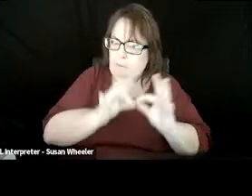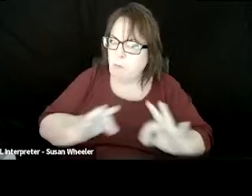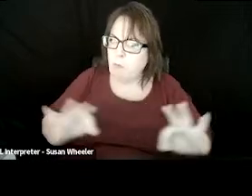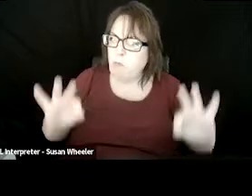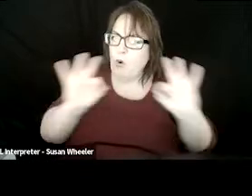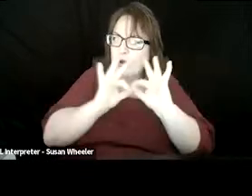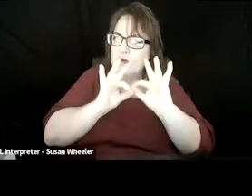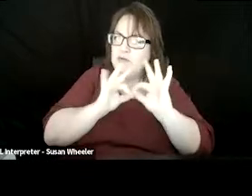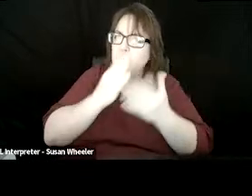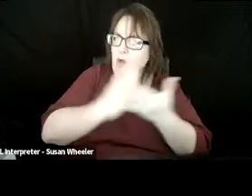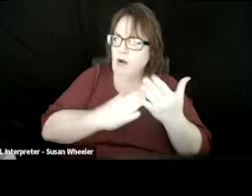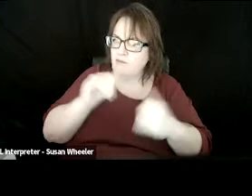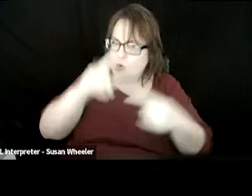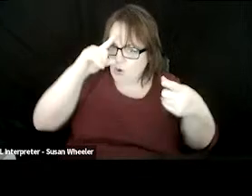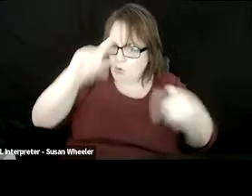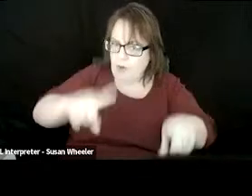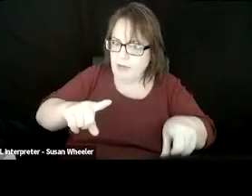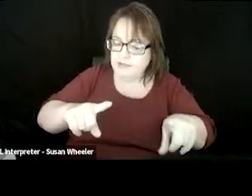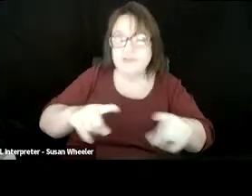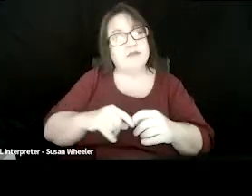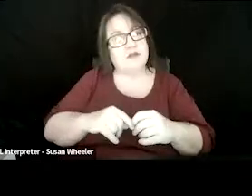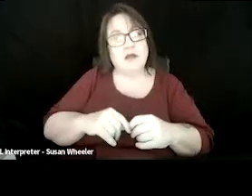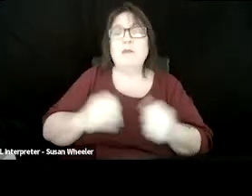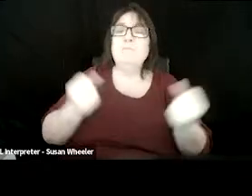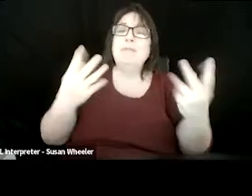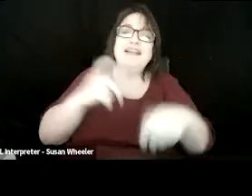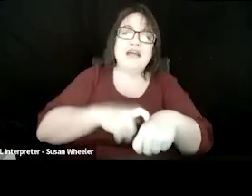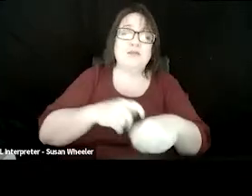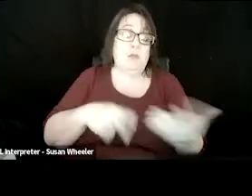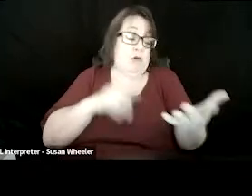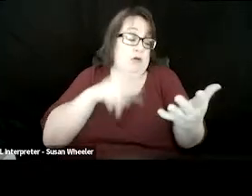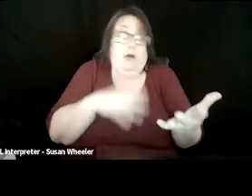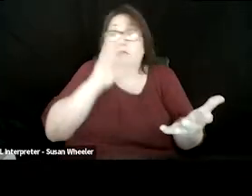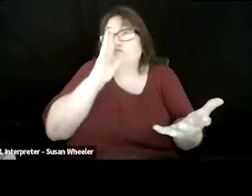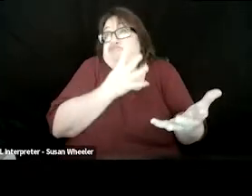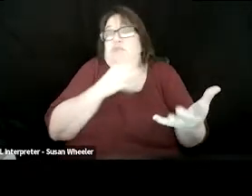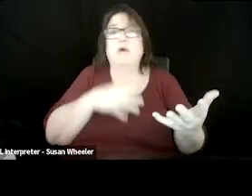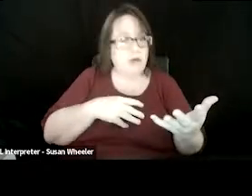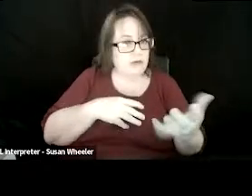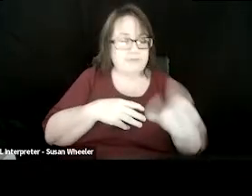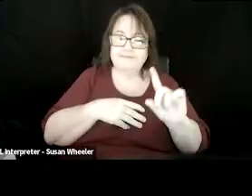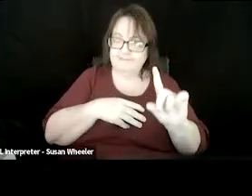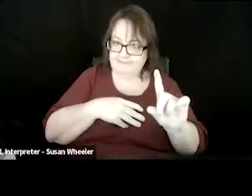in your agreement and it's often overlooked, a lot of people who work at this industry,